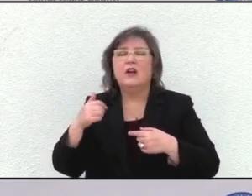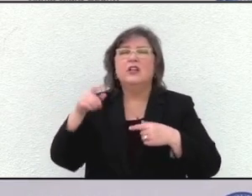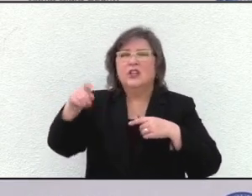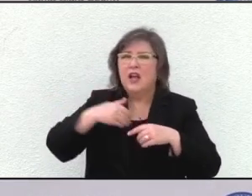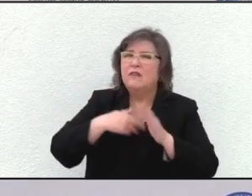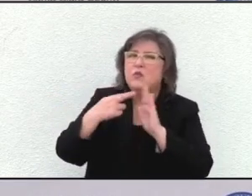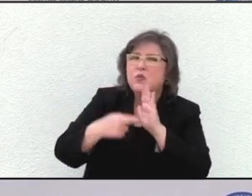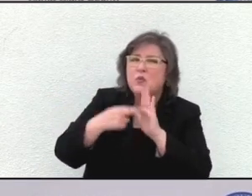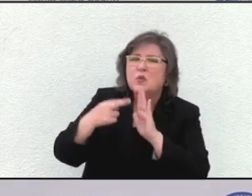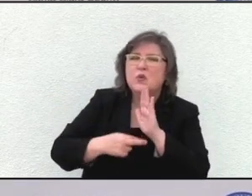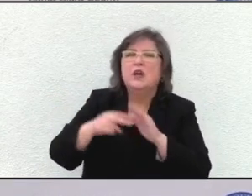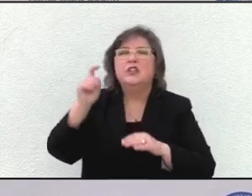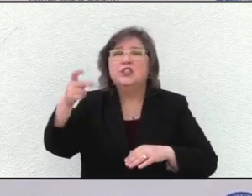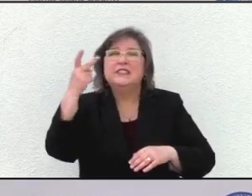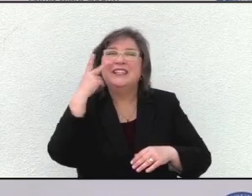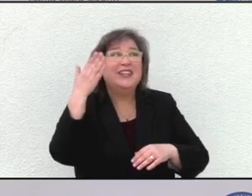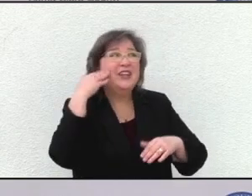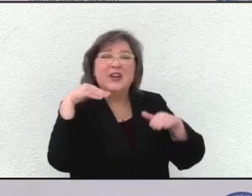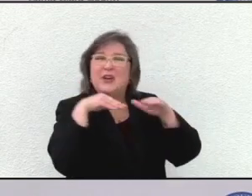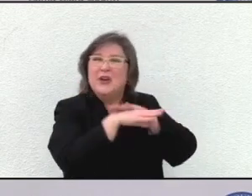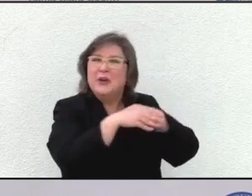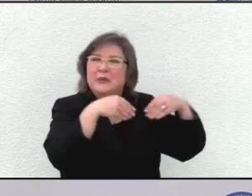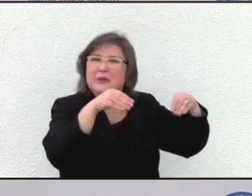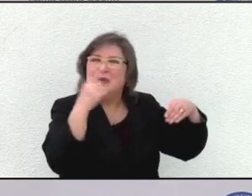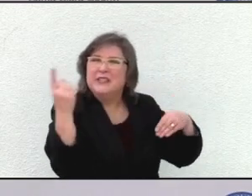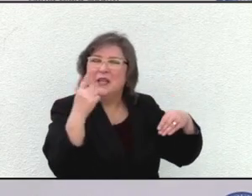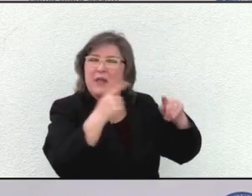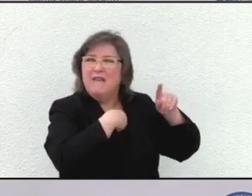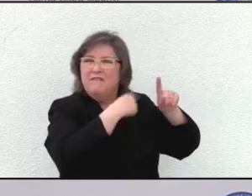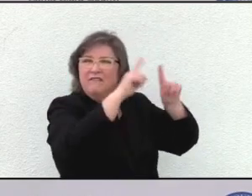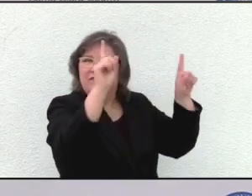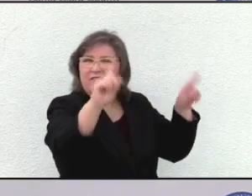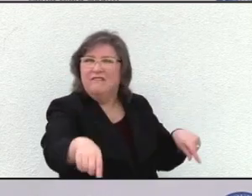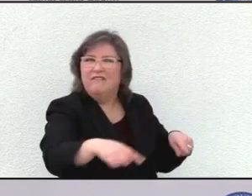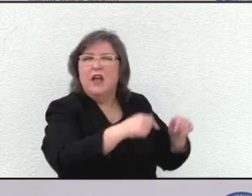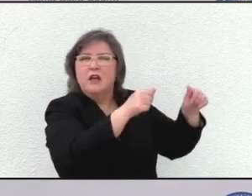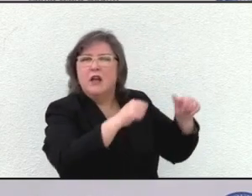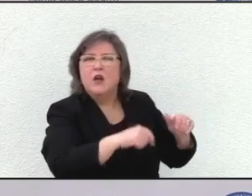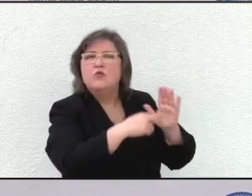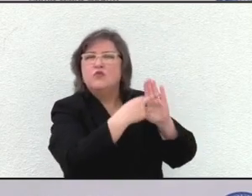and see that check mark at every place that you enter, and that there is still a requirement